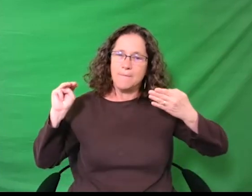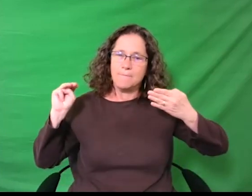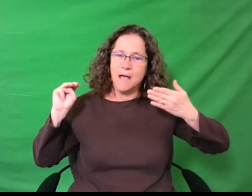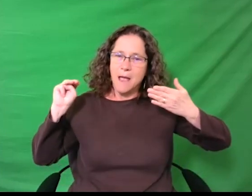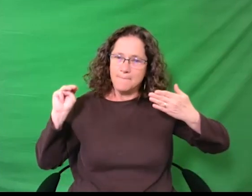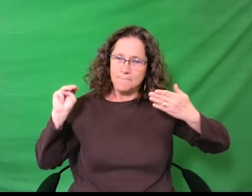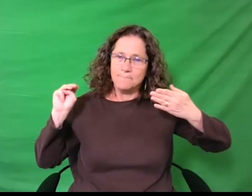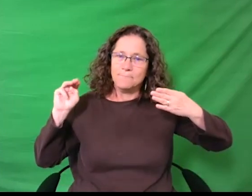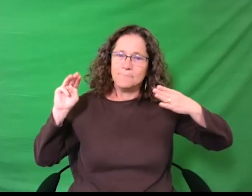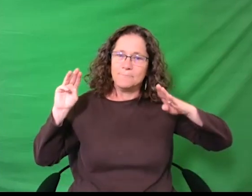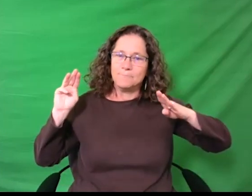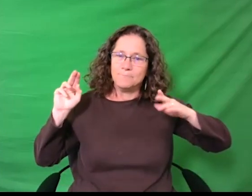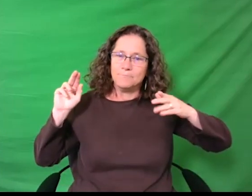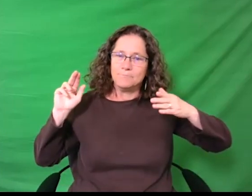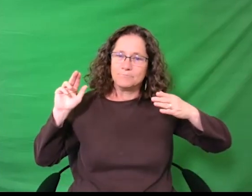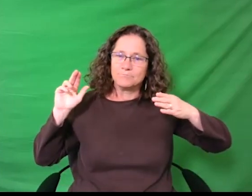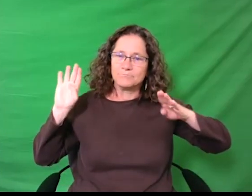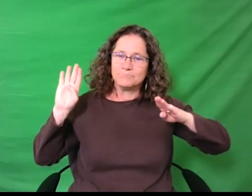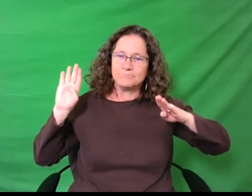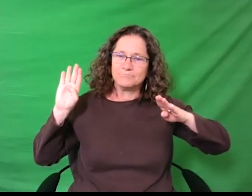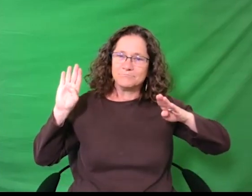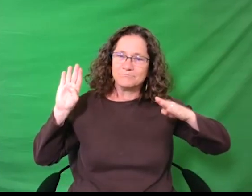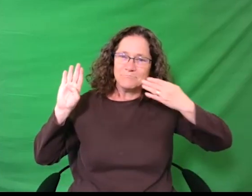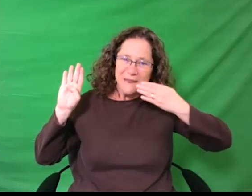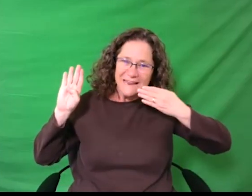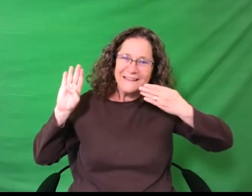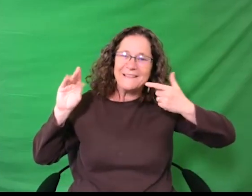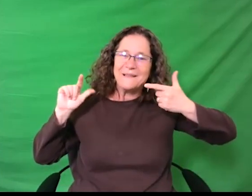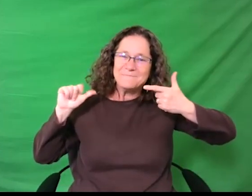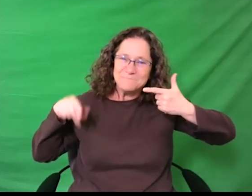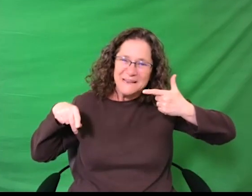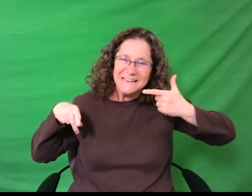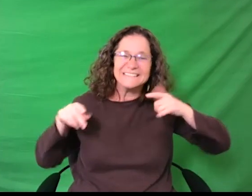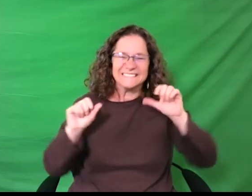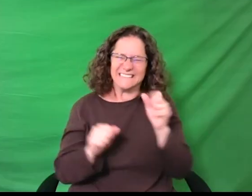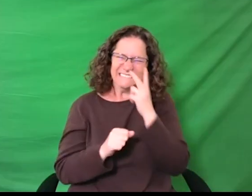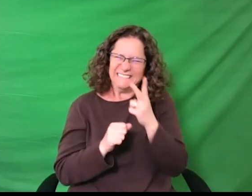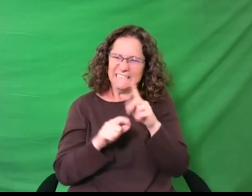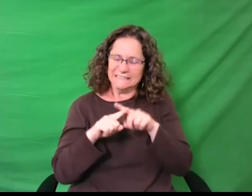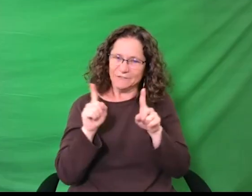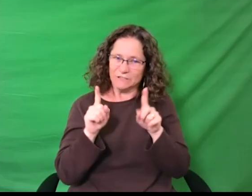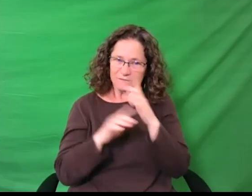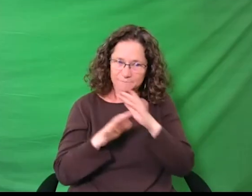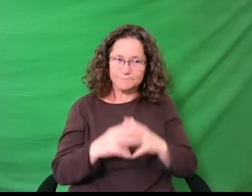or phoneme you meant, whatever their hearing ability or amplification is.